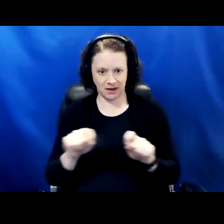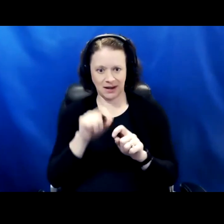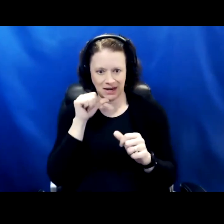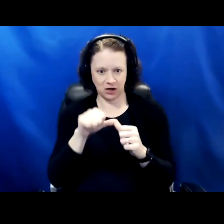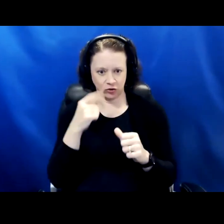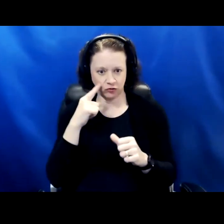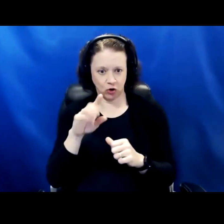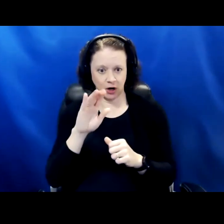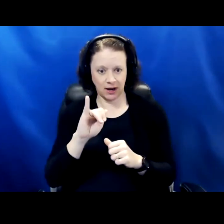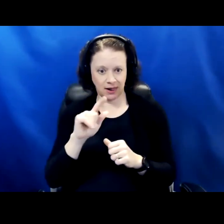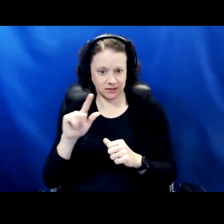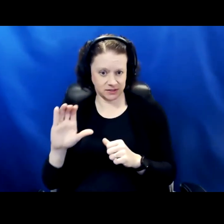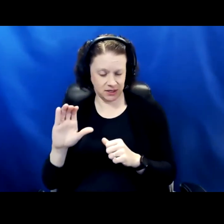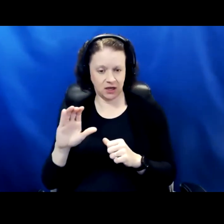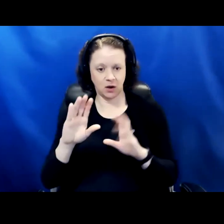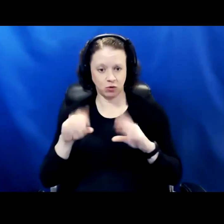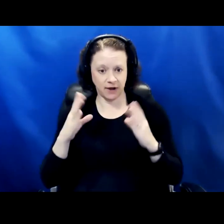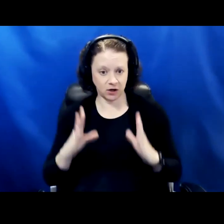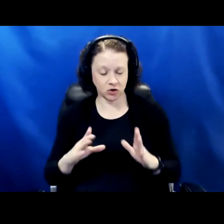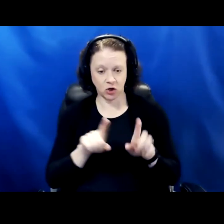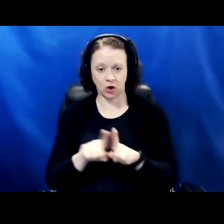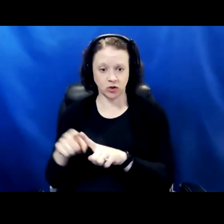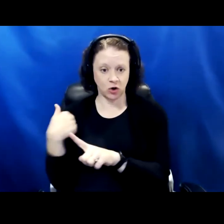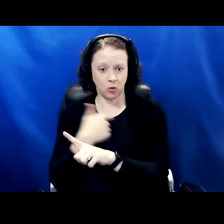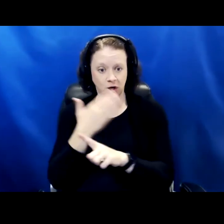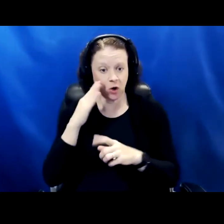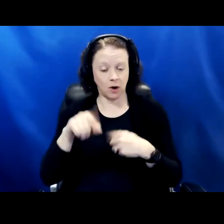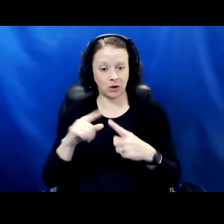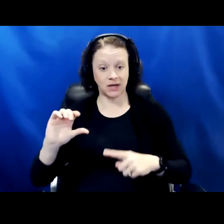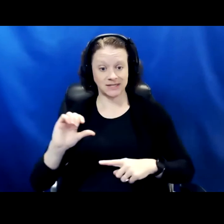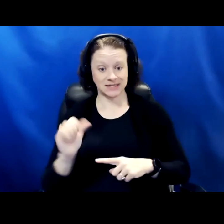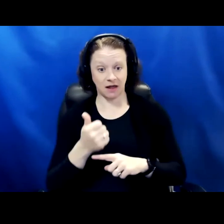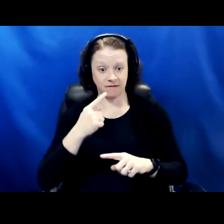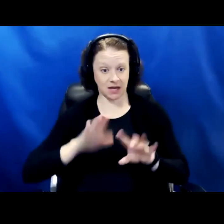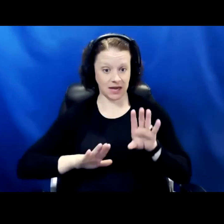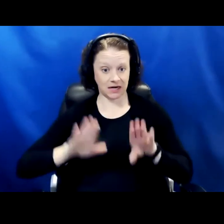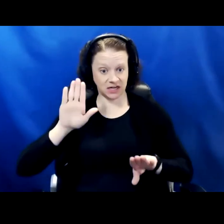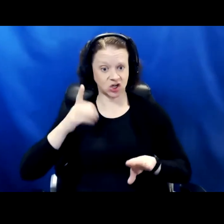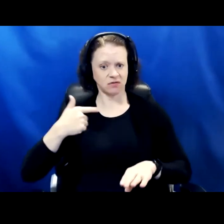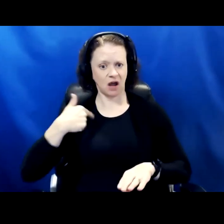and we also know about the self-attestation that I described previously.